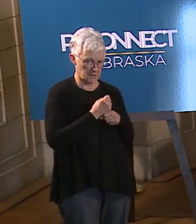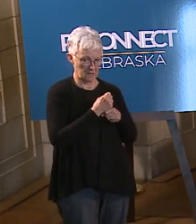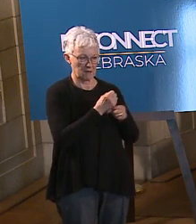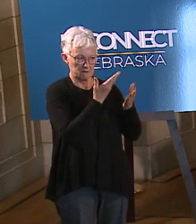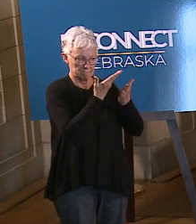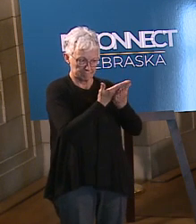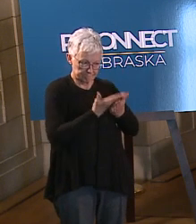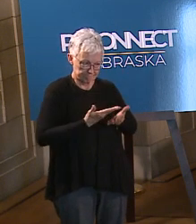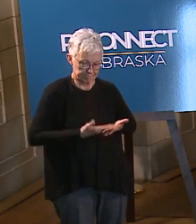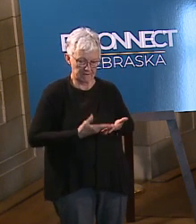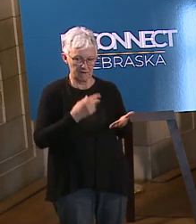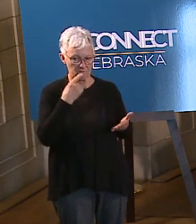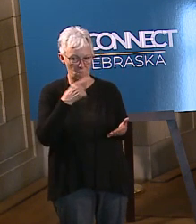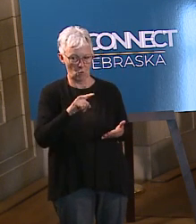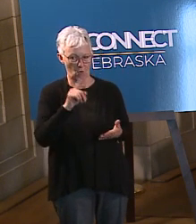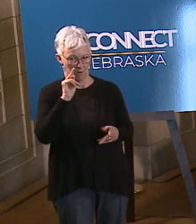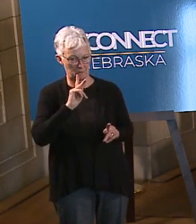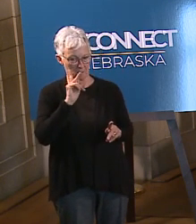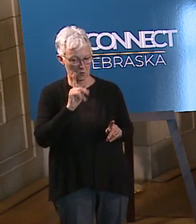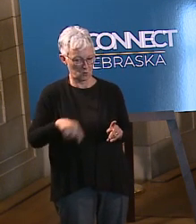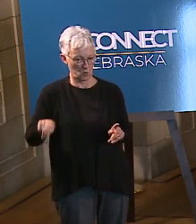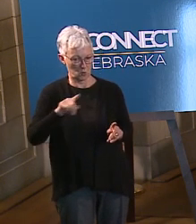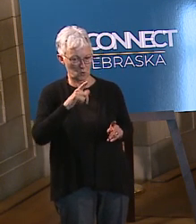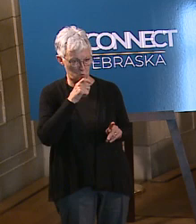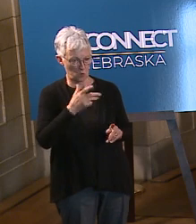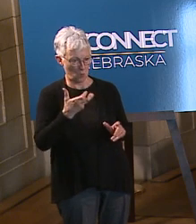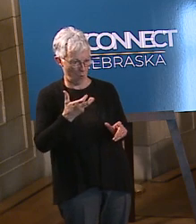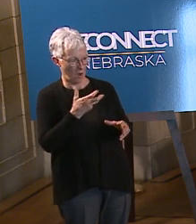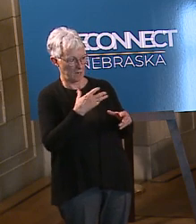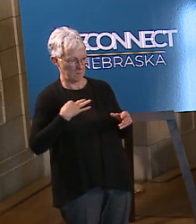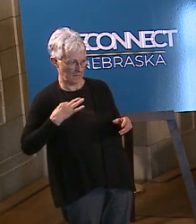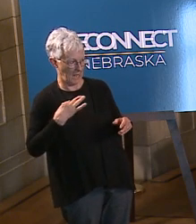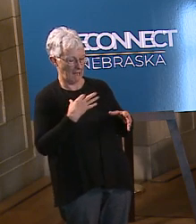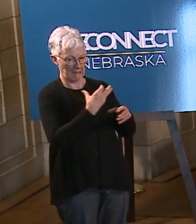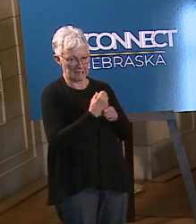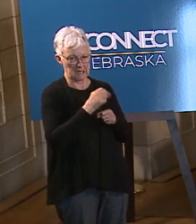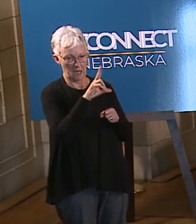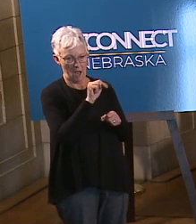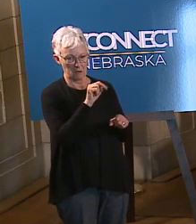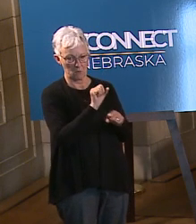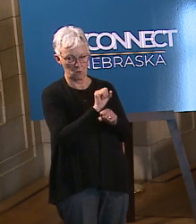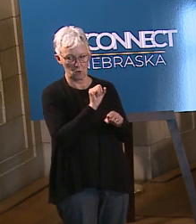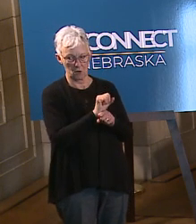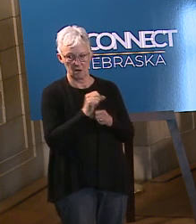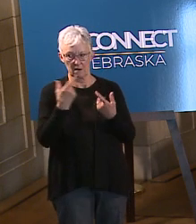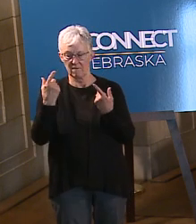PEOPLE, MORE PEOPLE BACK IN. WE ACCELERATED THE PROGRAM.